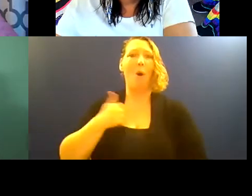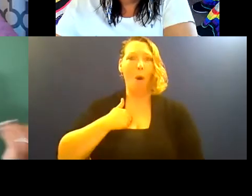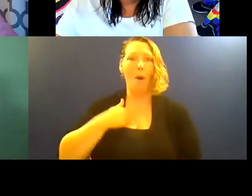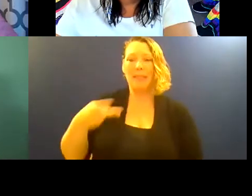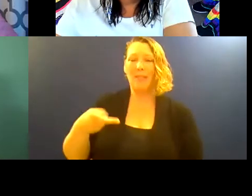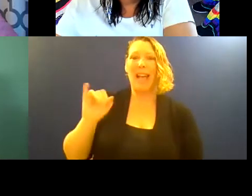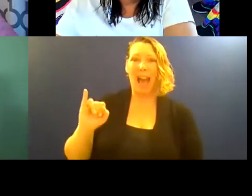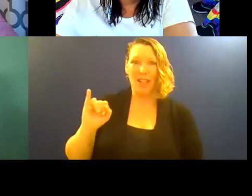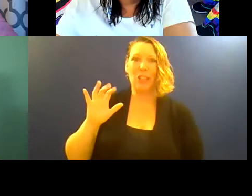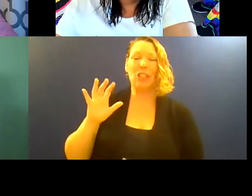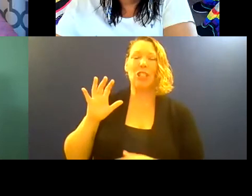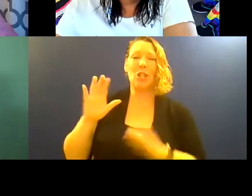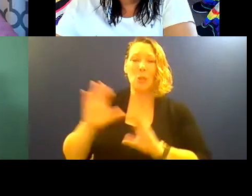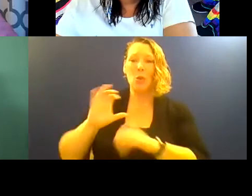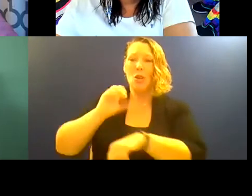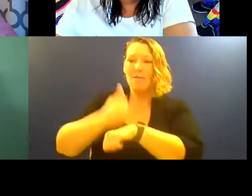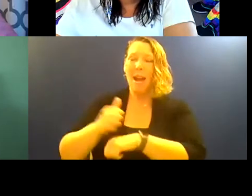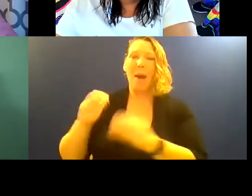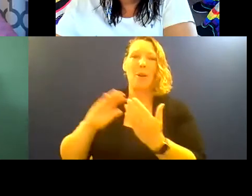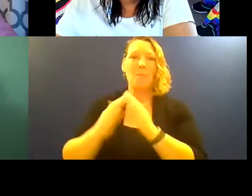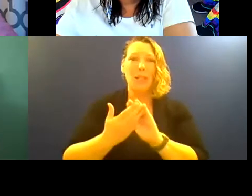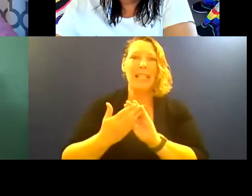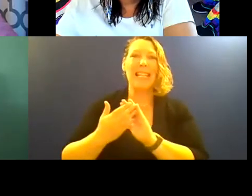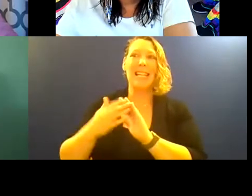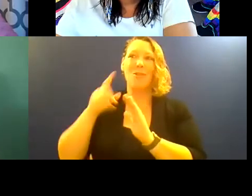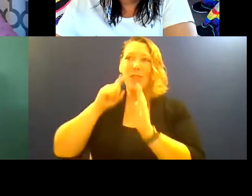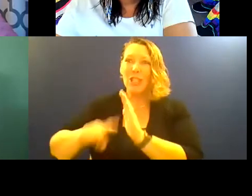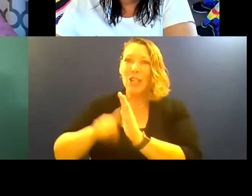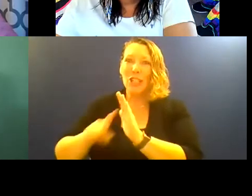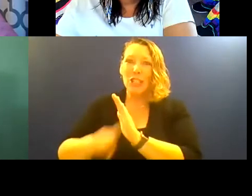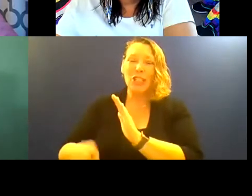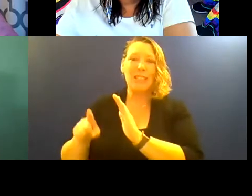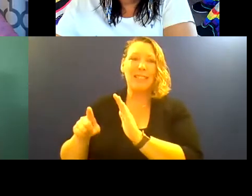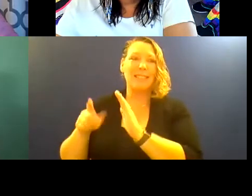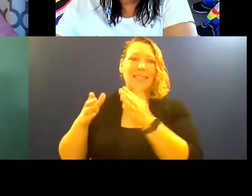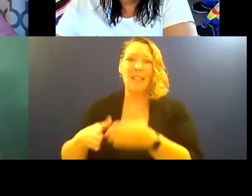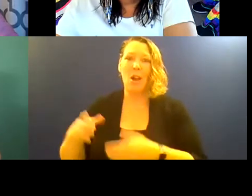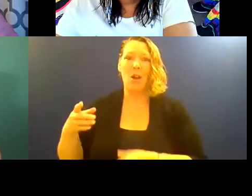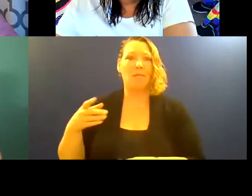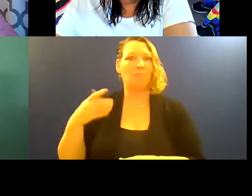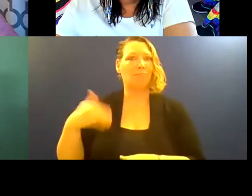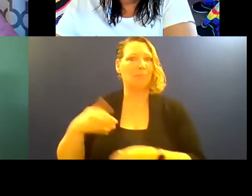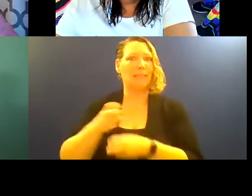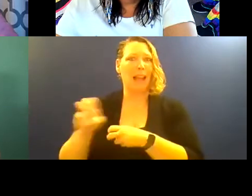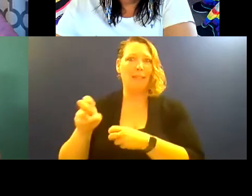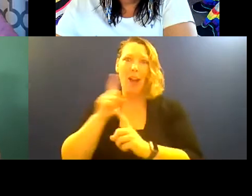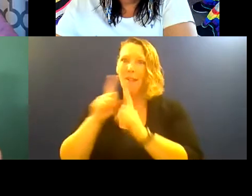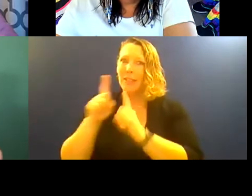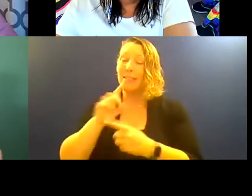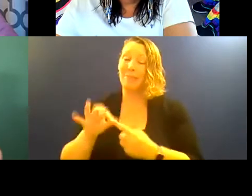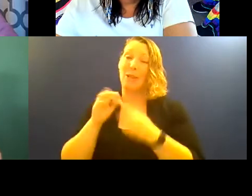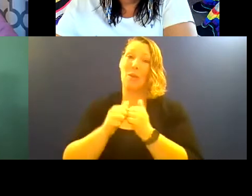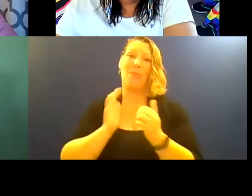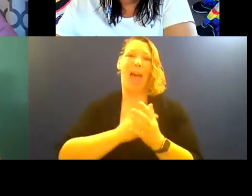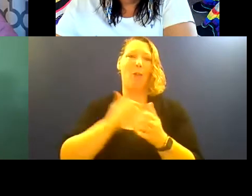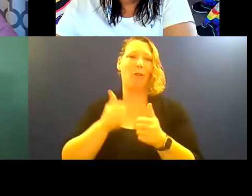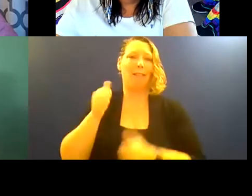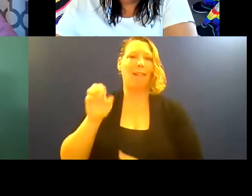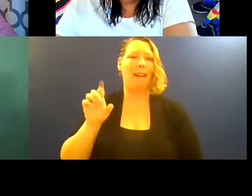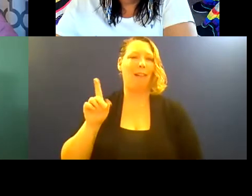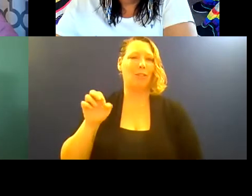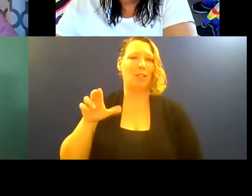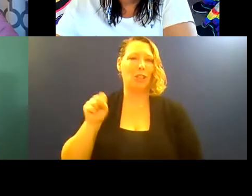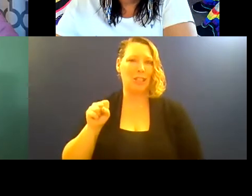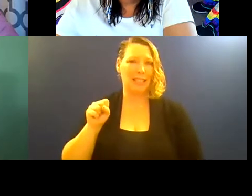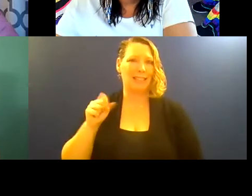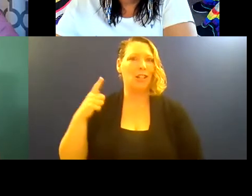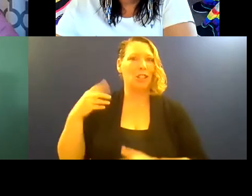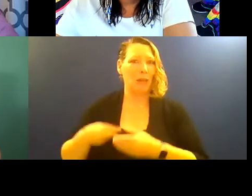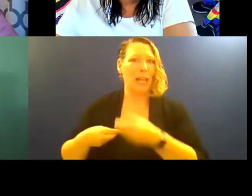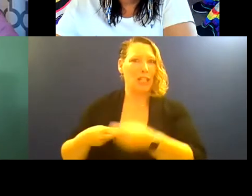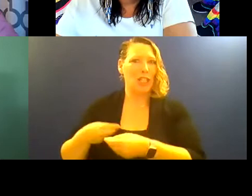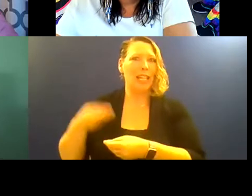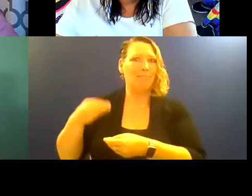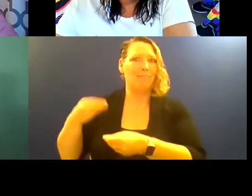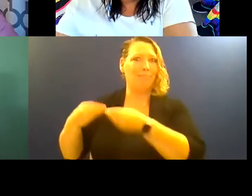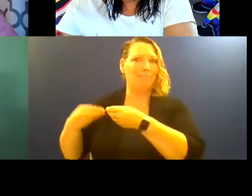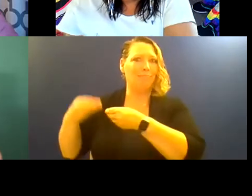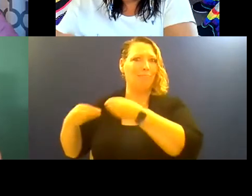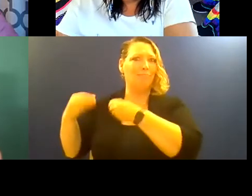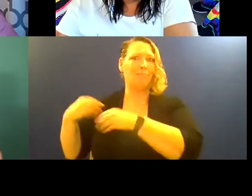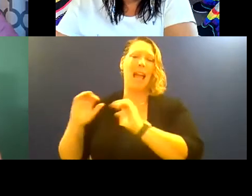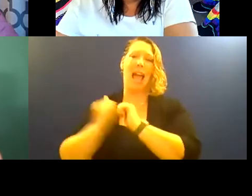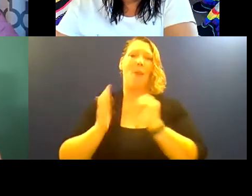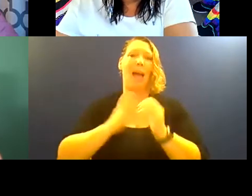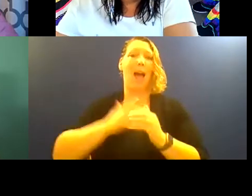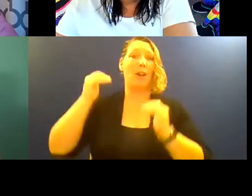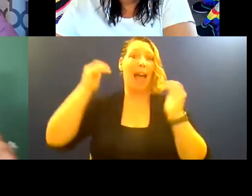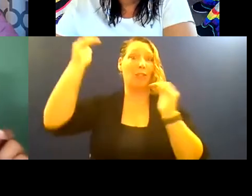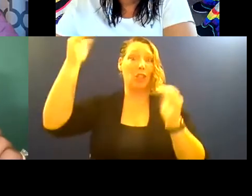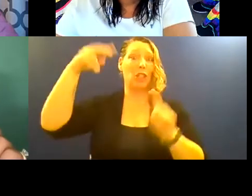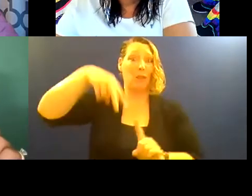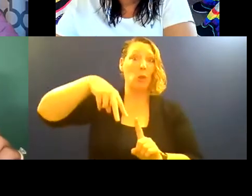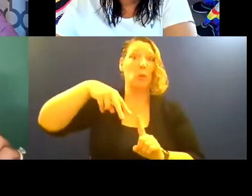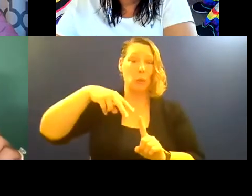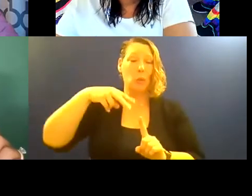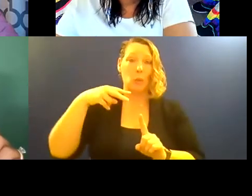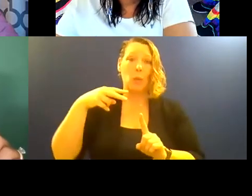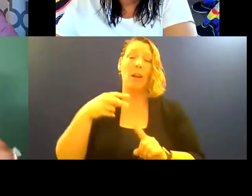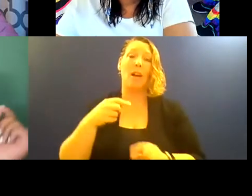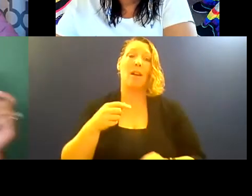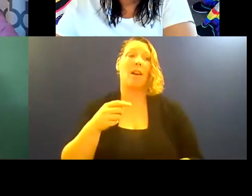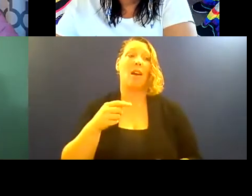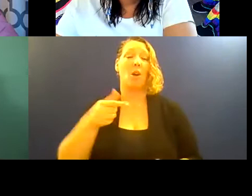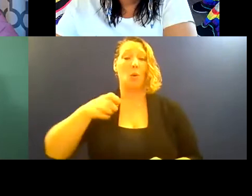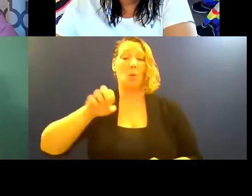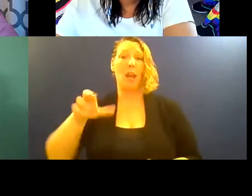Let's create community research workers, you know and and I think that was important, right? Because we have really tough conversations, especially with our elders, you know generation to generation, on how our elders view queer and trans people, for example.